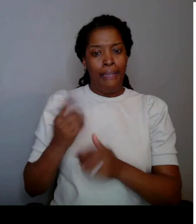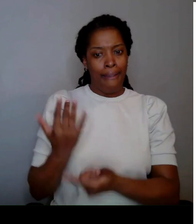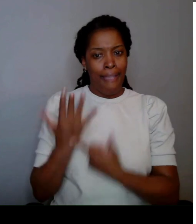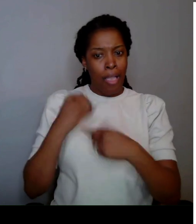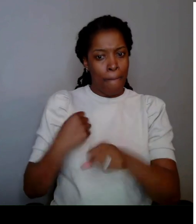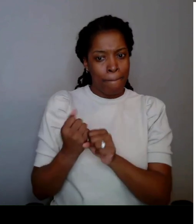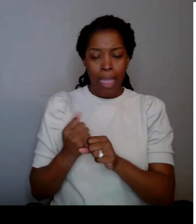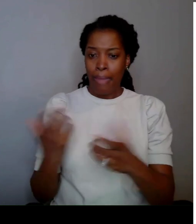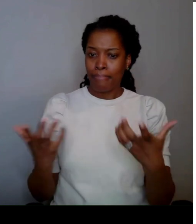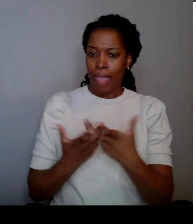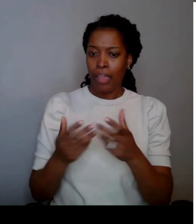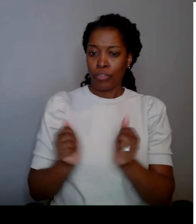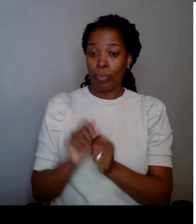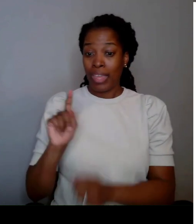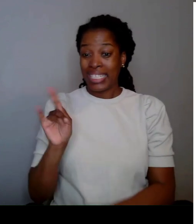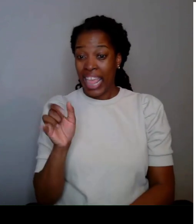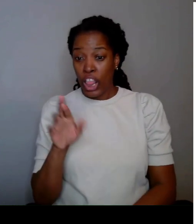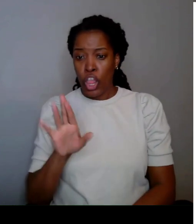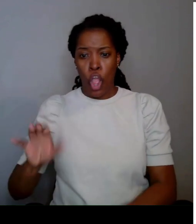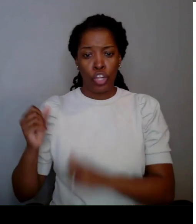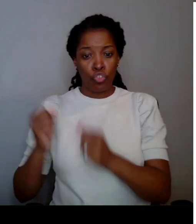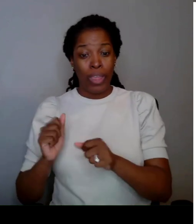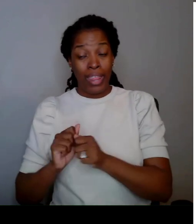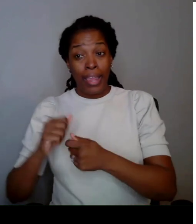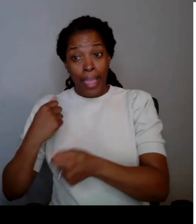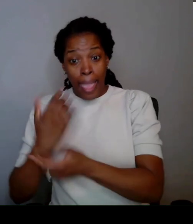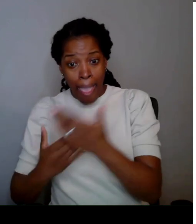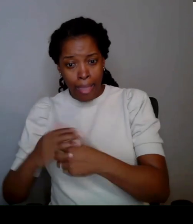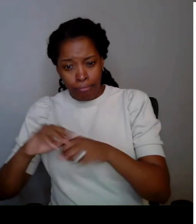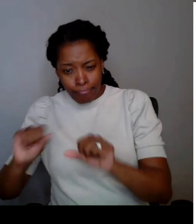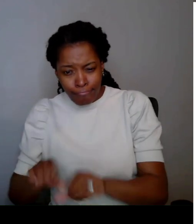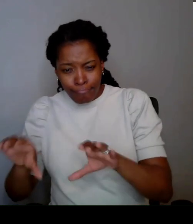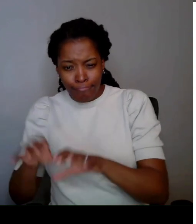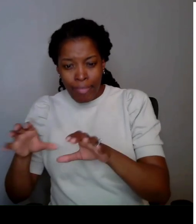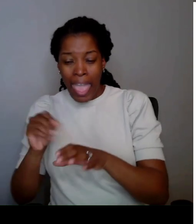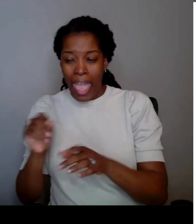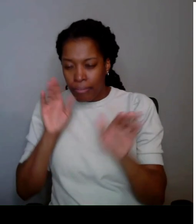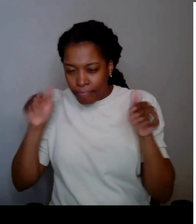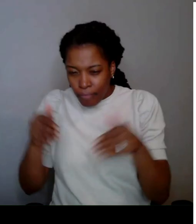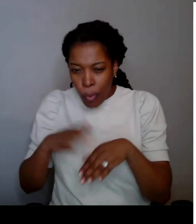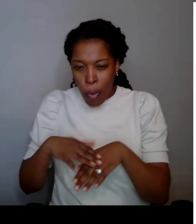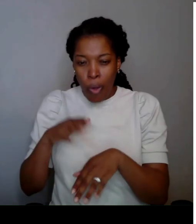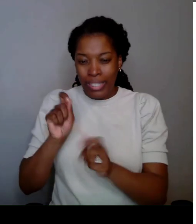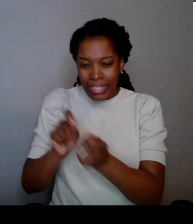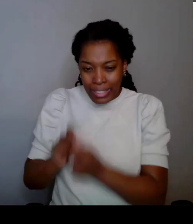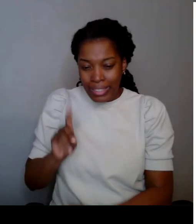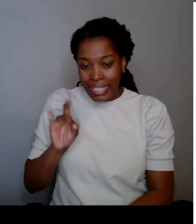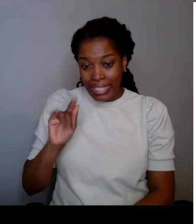The VR Counselor included a training in business management, supplies, packaging,